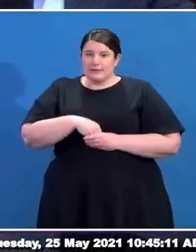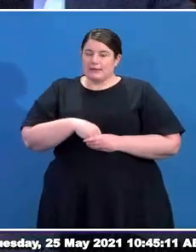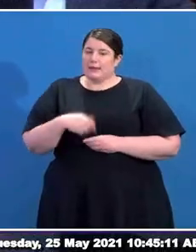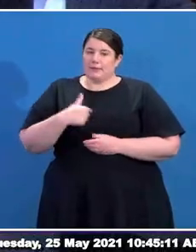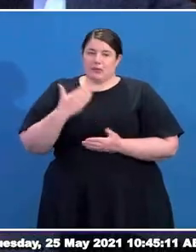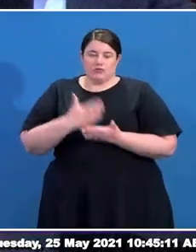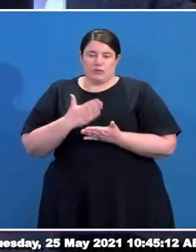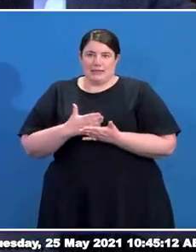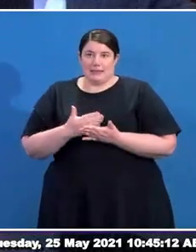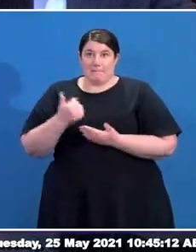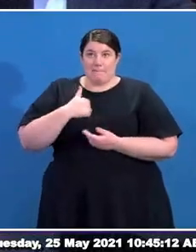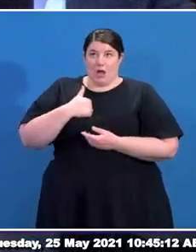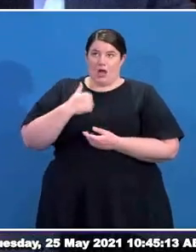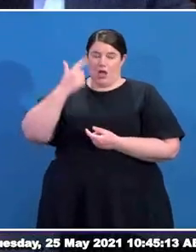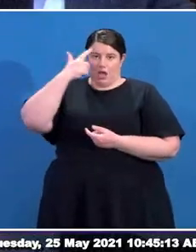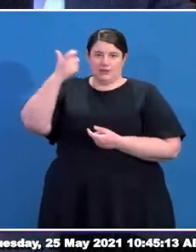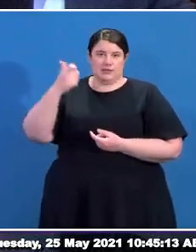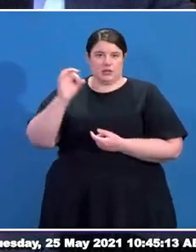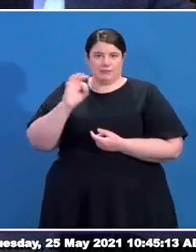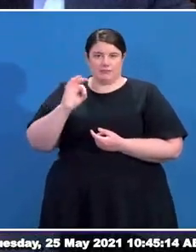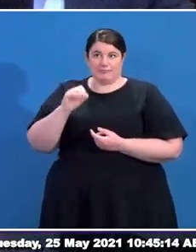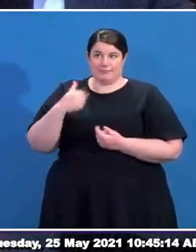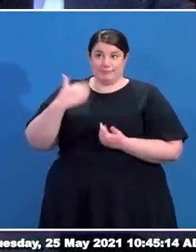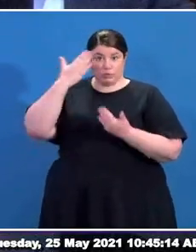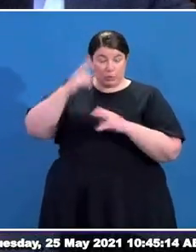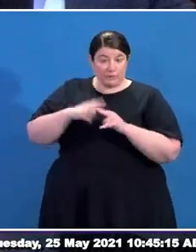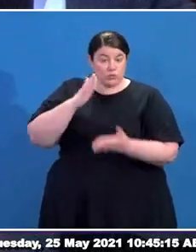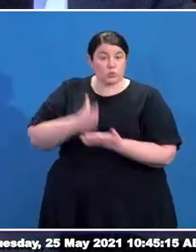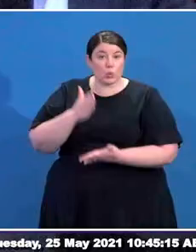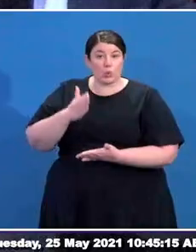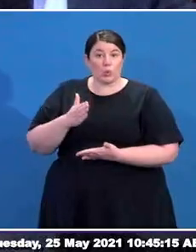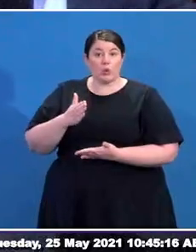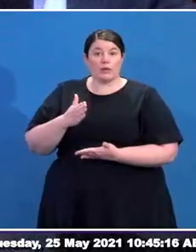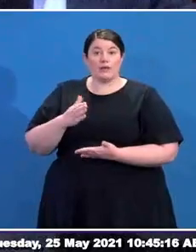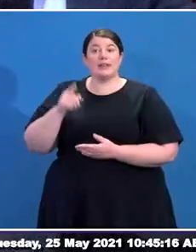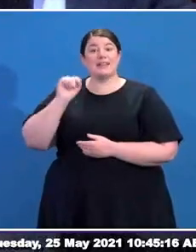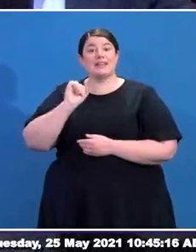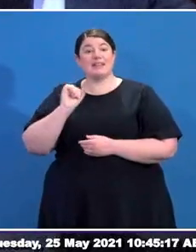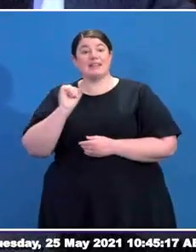around why he, his defence, chose the defence they did.